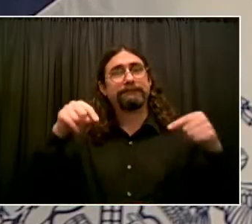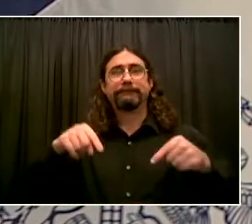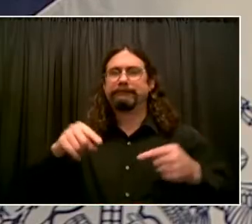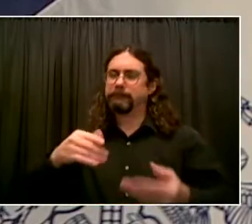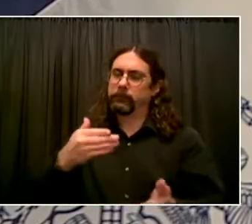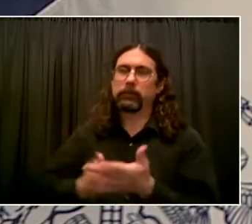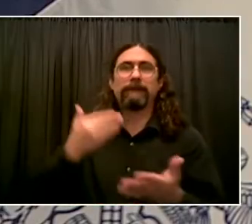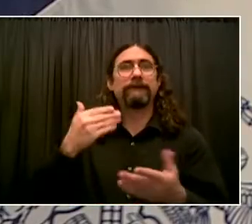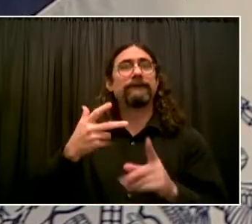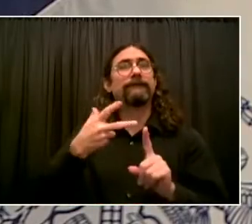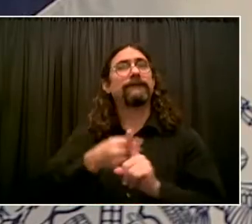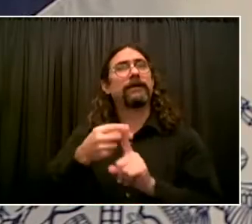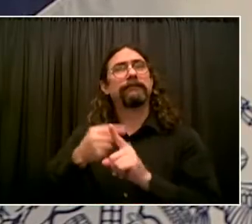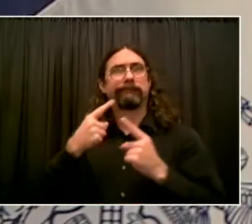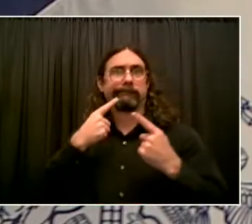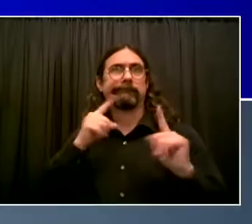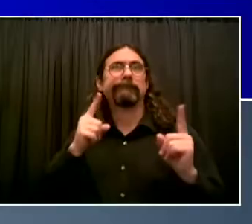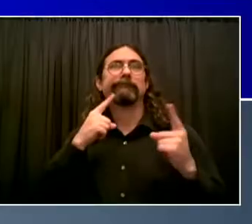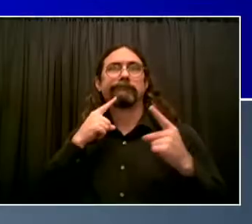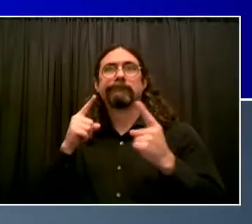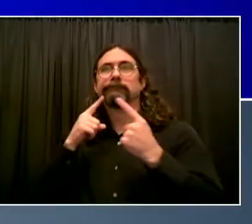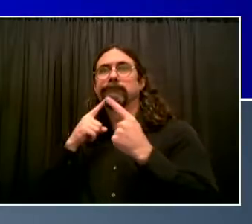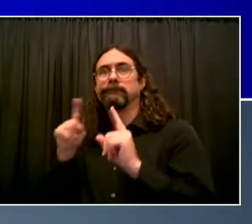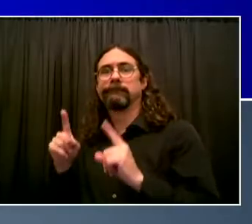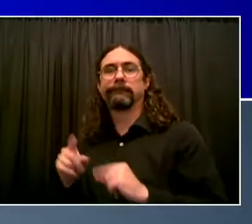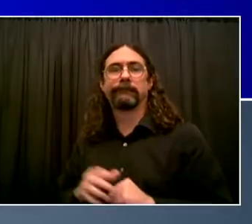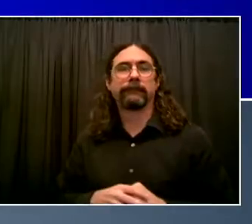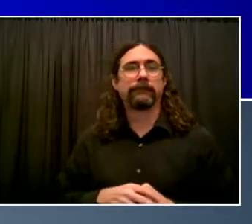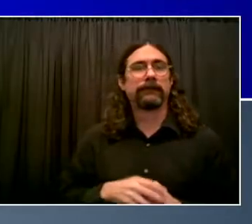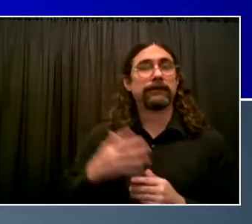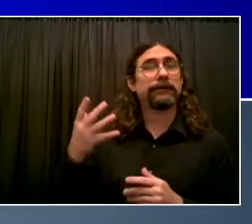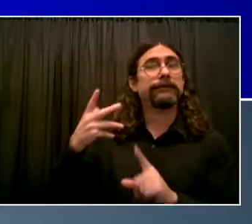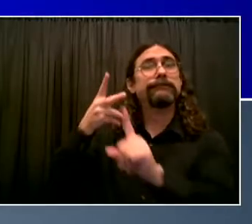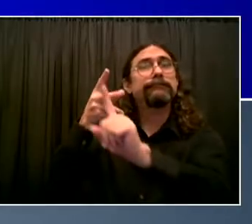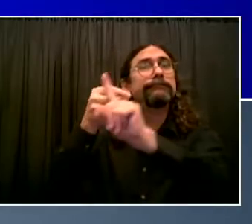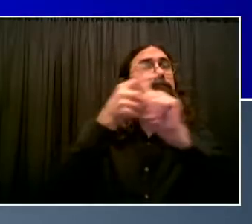SHOW THAT PEOPLE